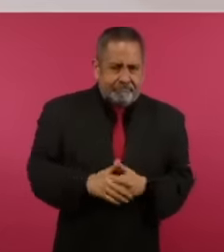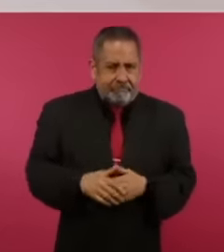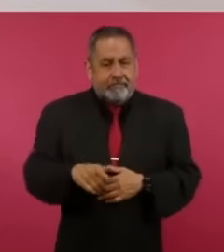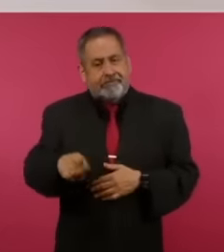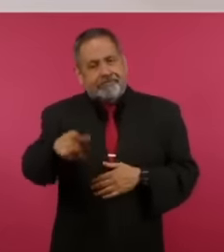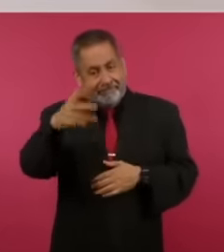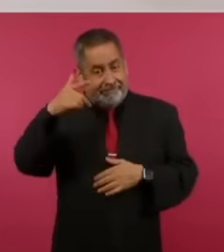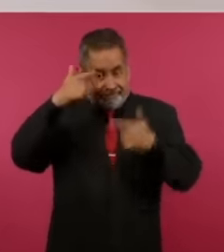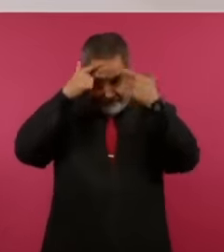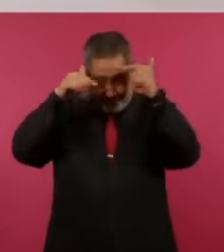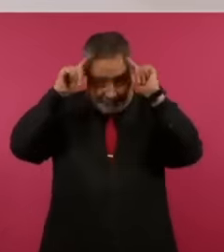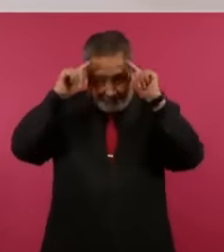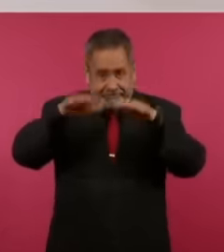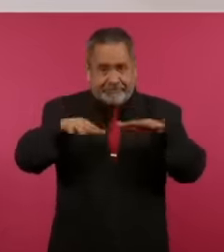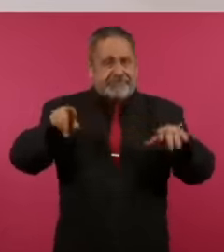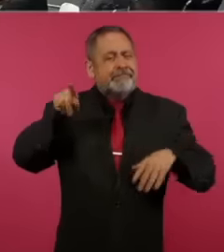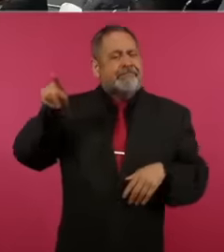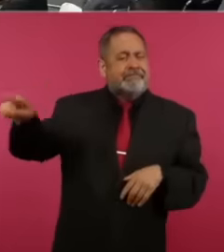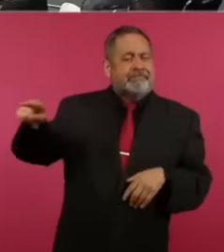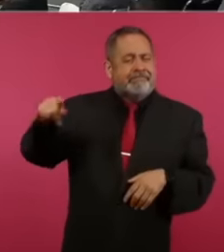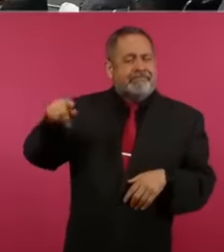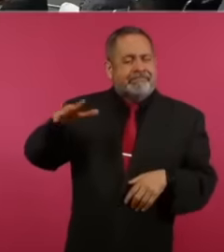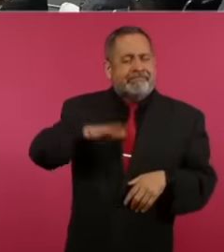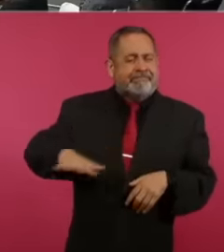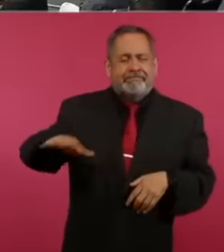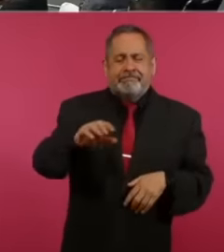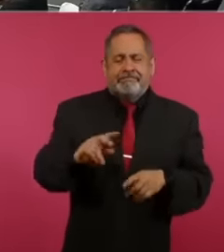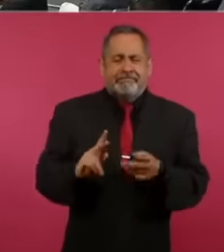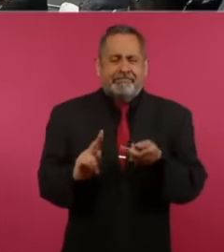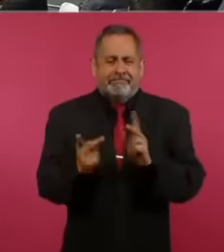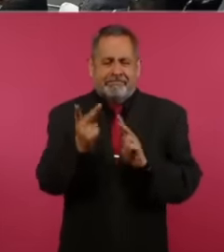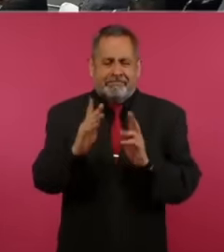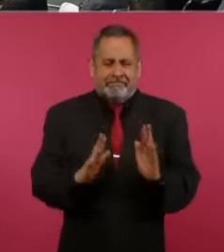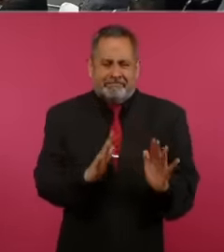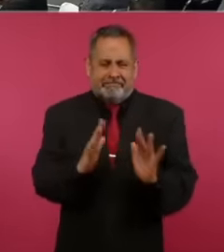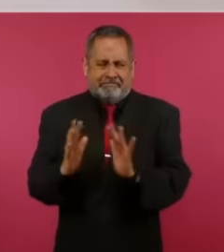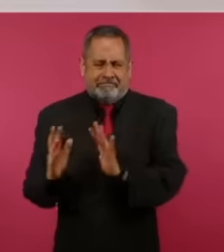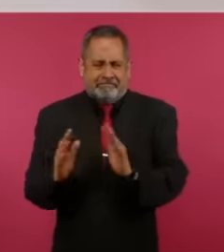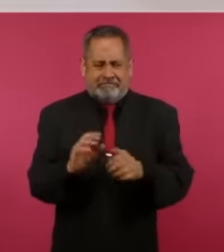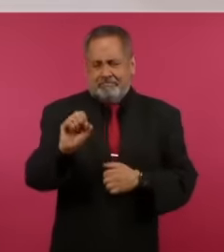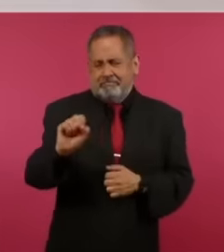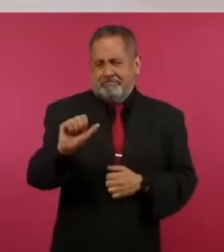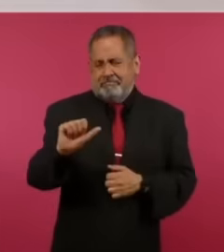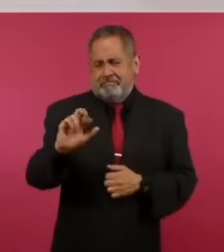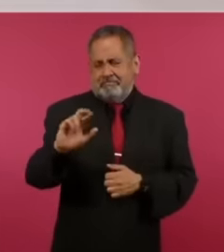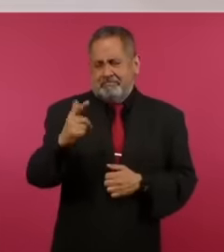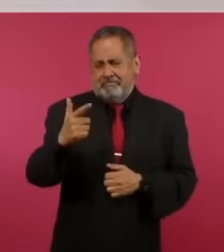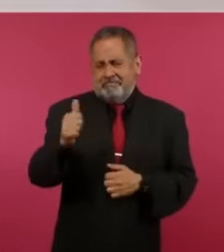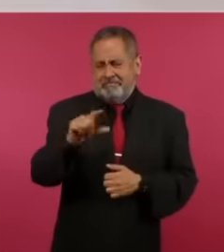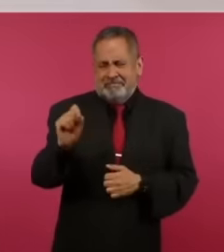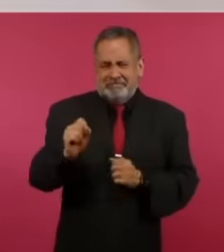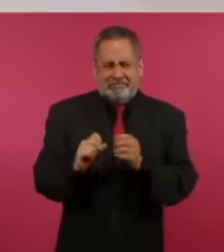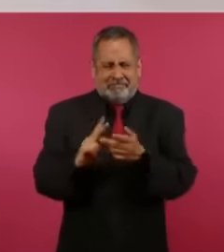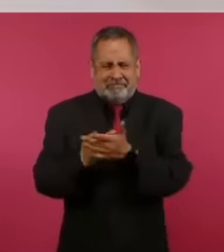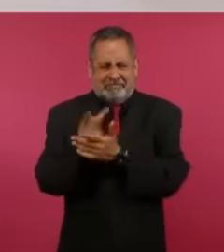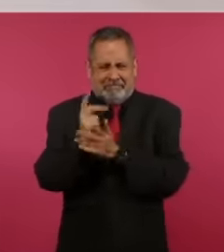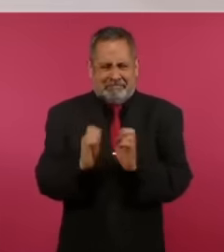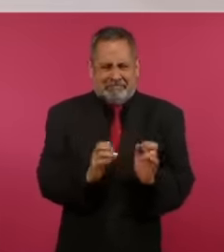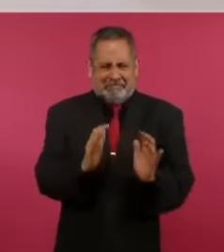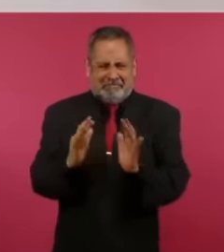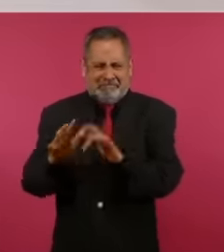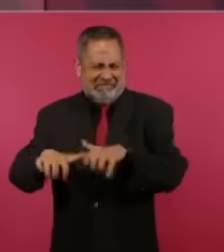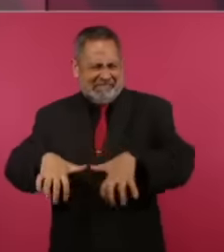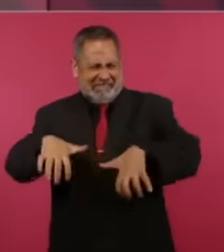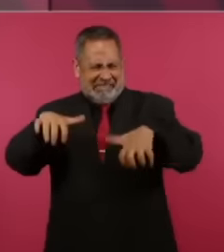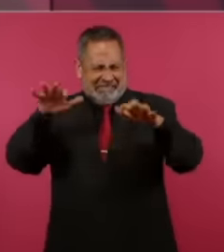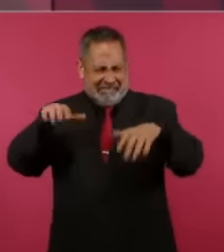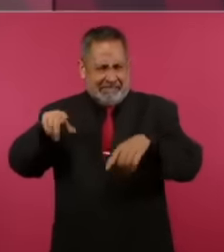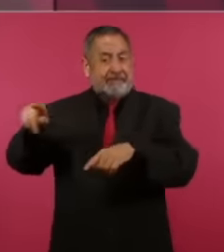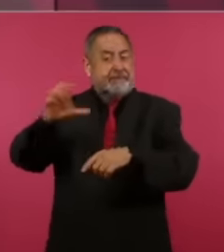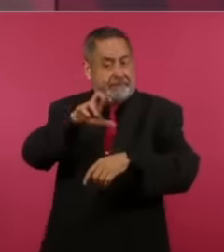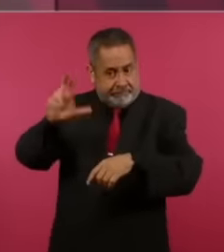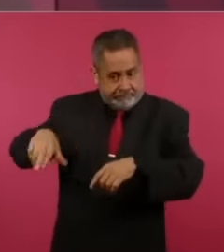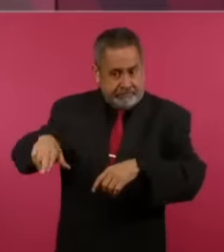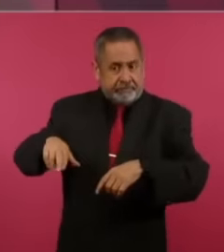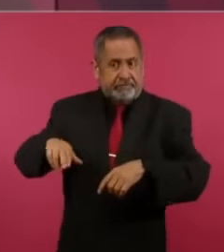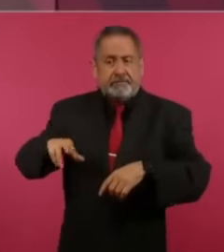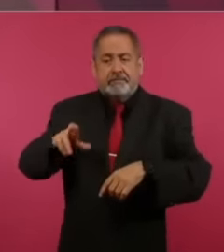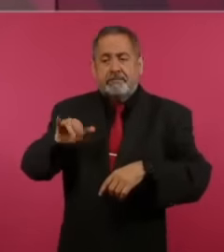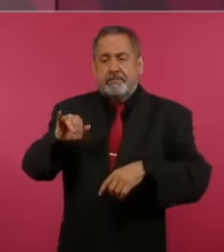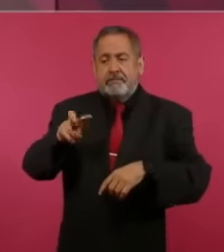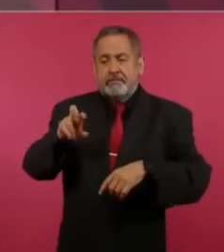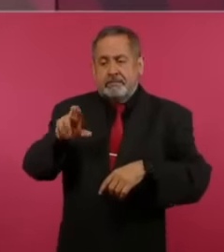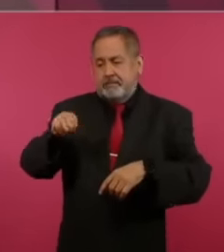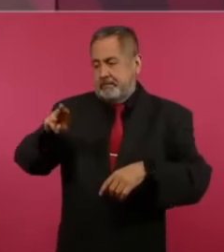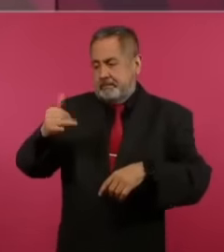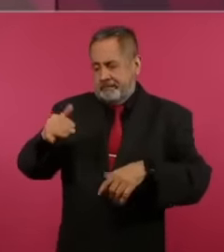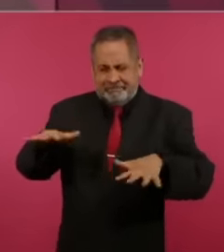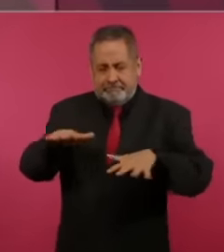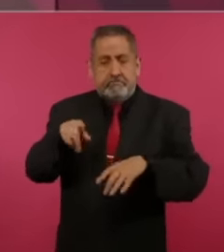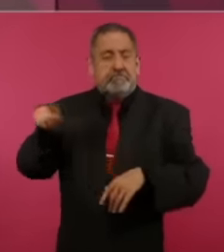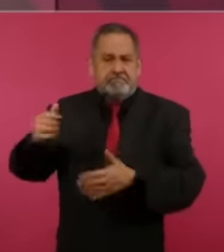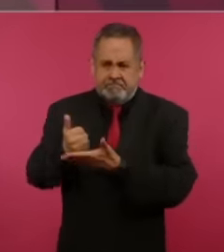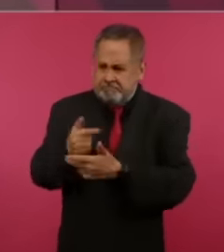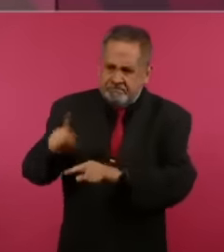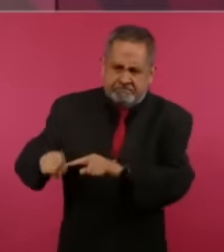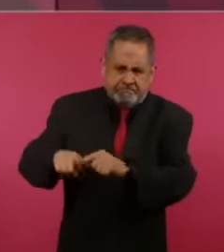the problem of sargassum in eh the Mexican Caribbean in Cancun and in the Riviera Maya socially very